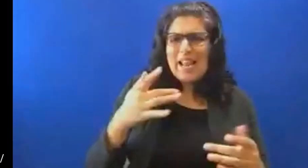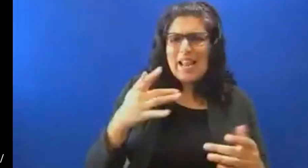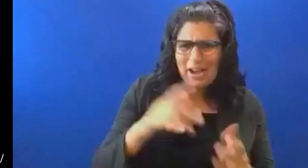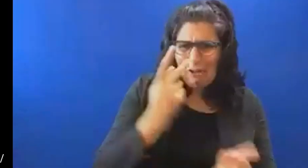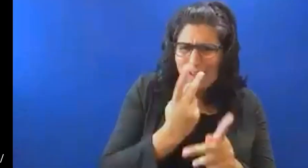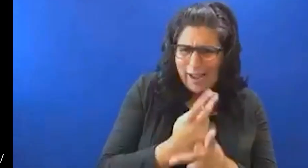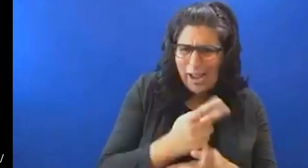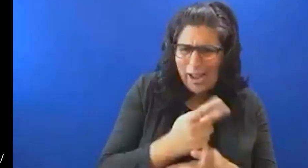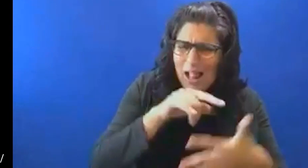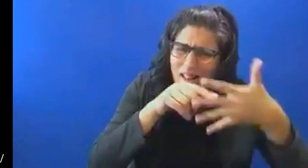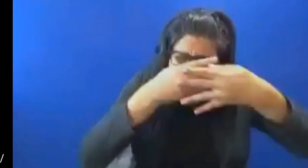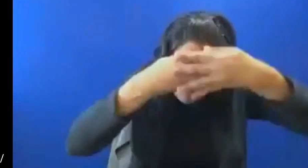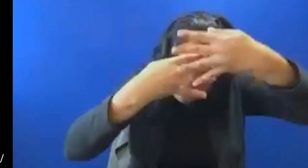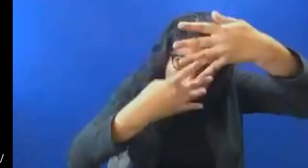Every issue is a disability issue.